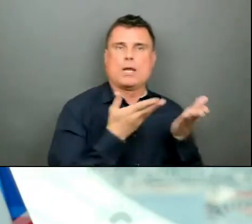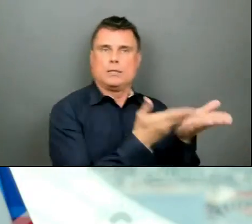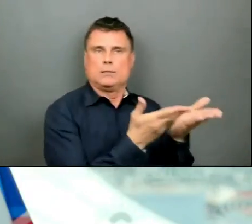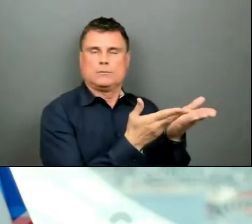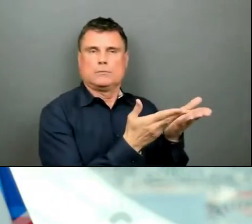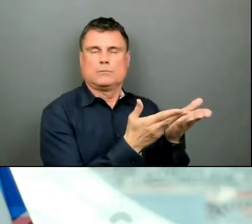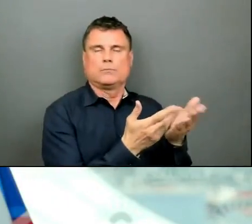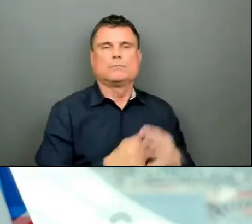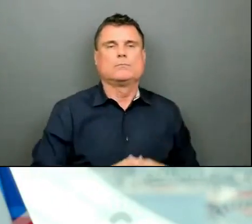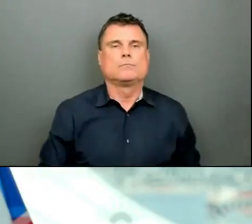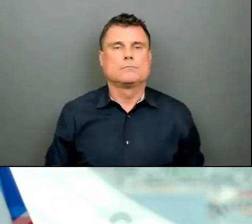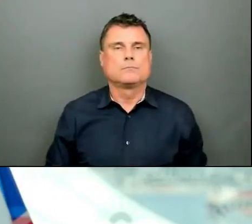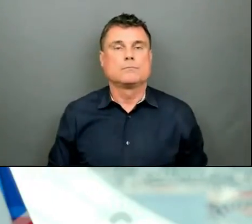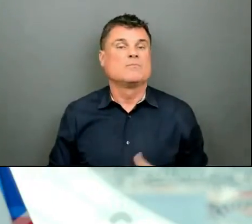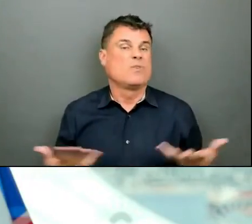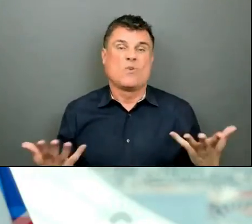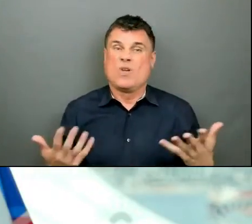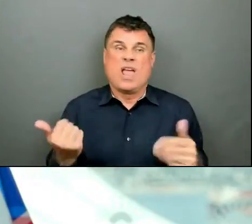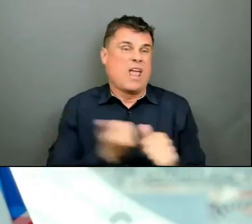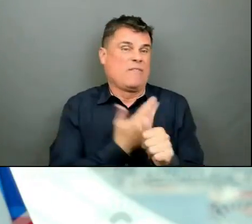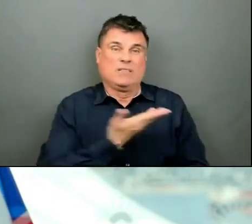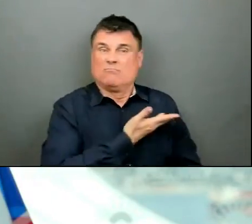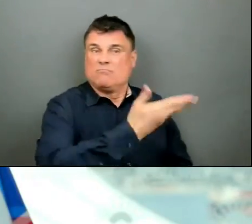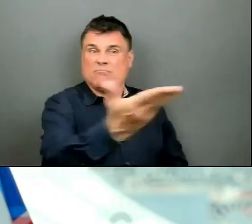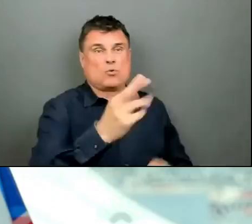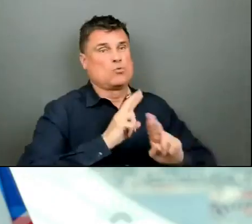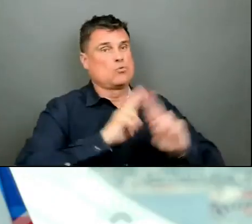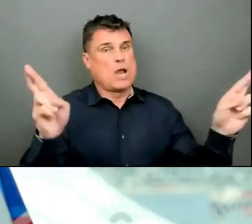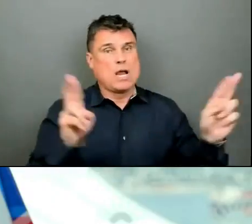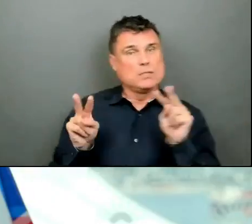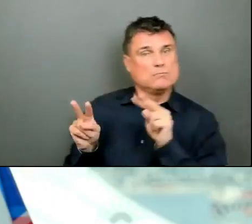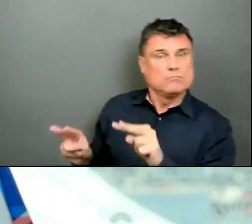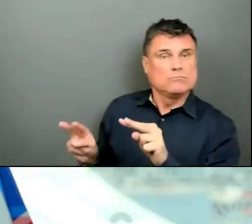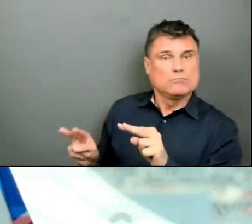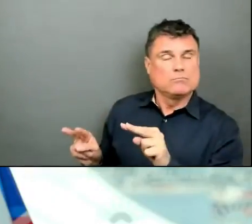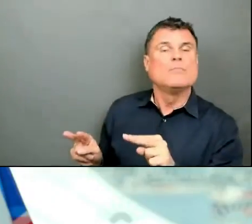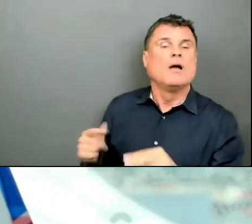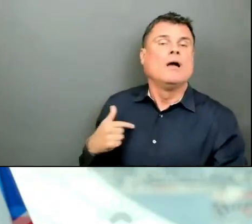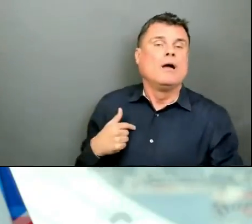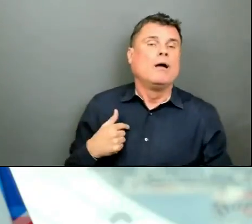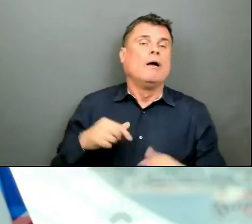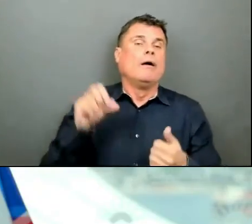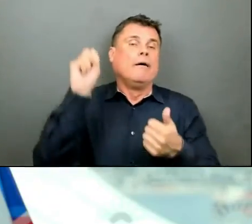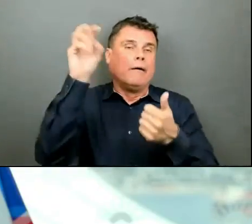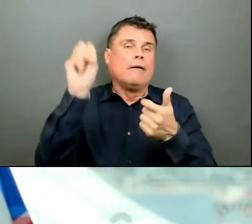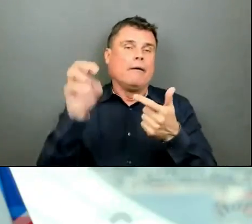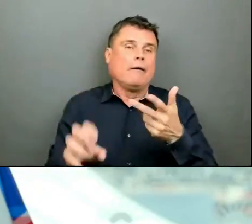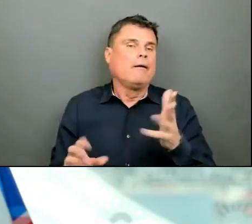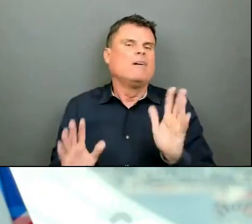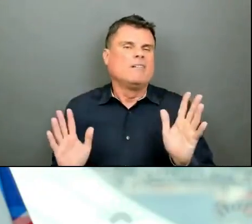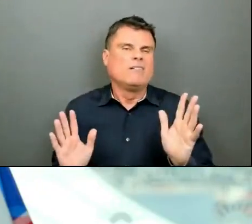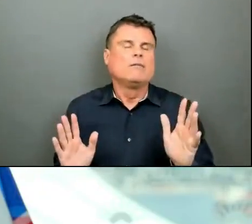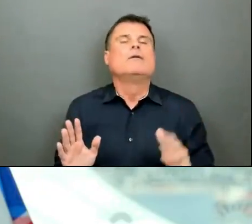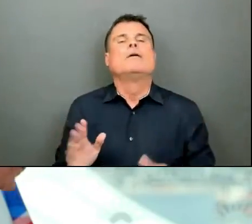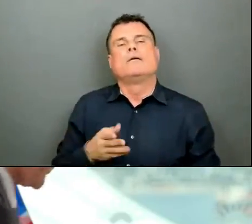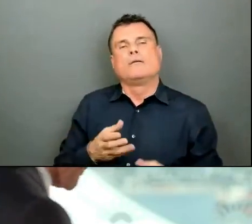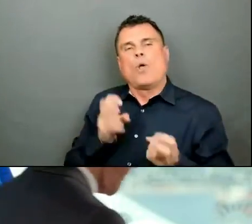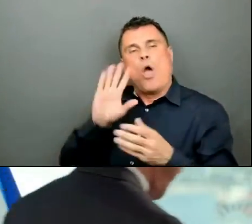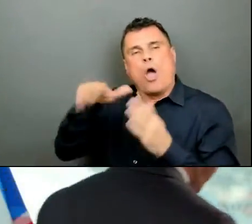place, but rather THARN take up time here and list it off, I will provide that information to you and to others.